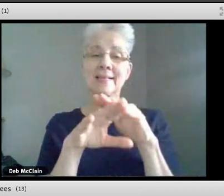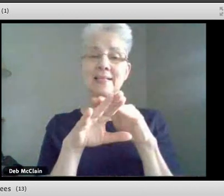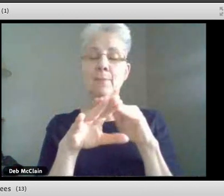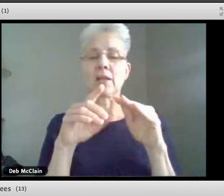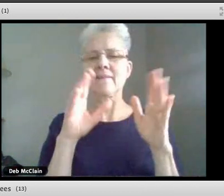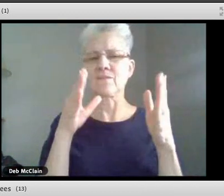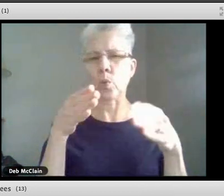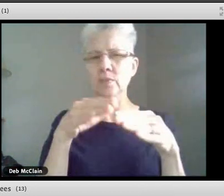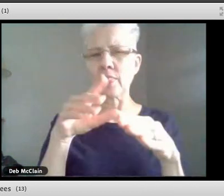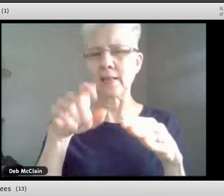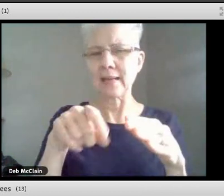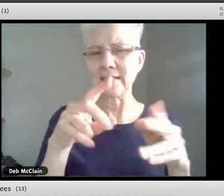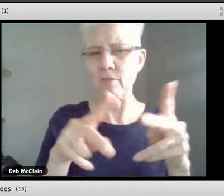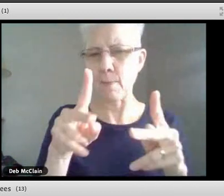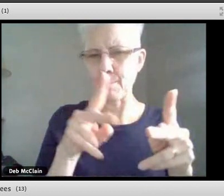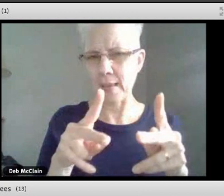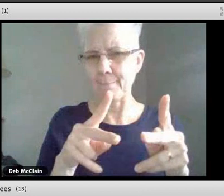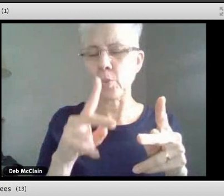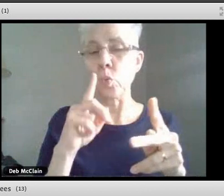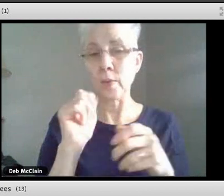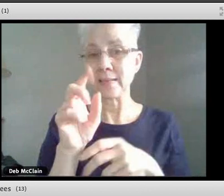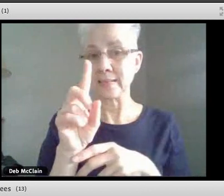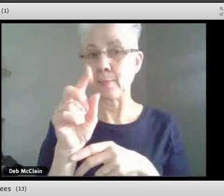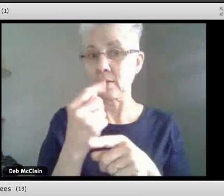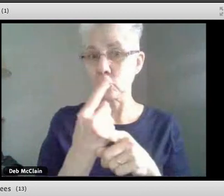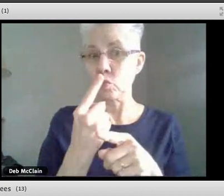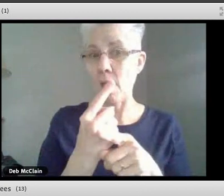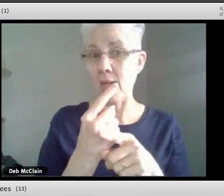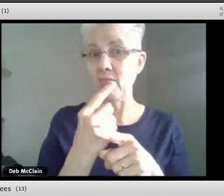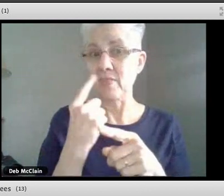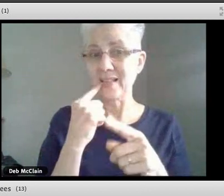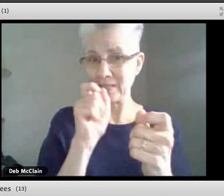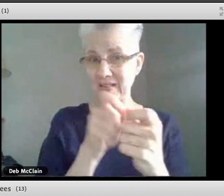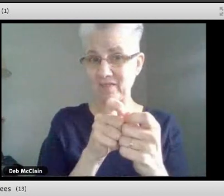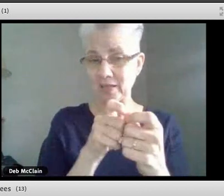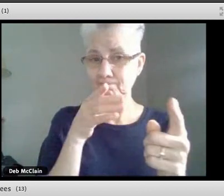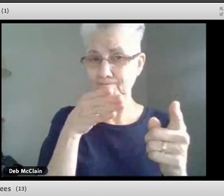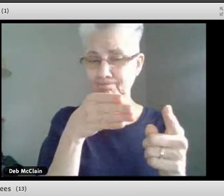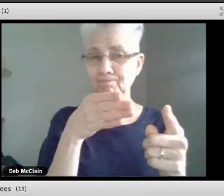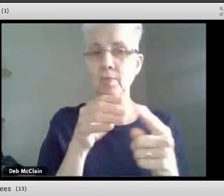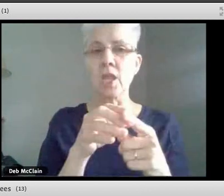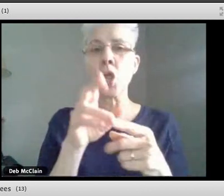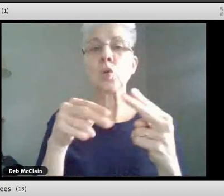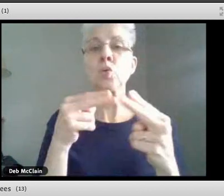with disabilities, right, and that's pretty specific. Universal design is quite a bit broader,